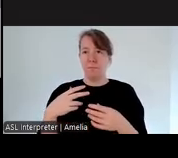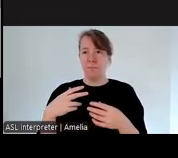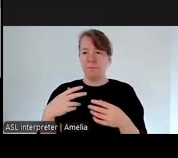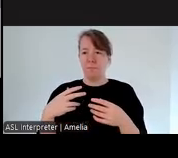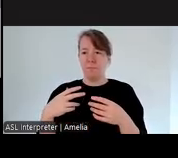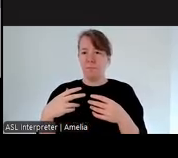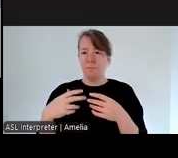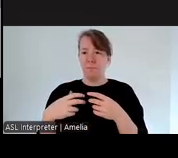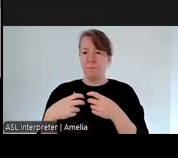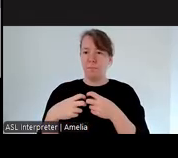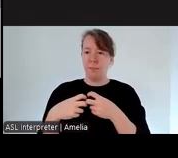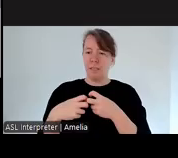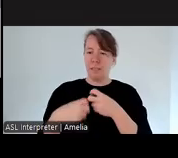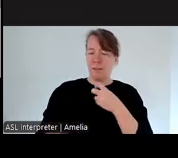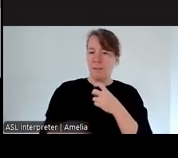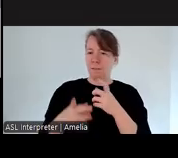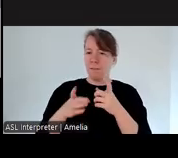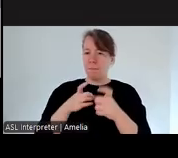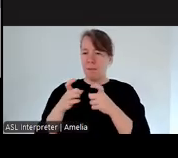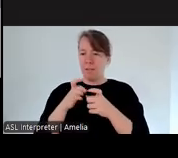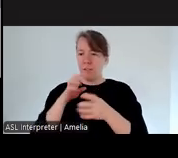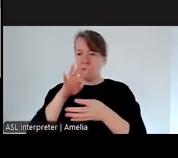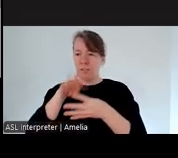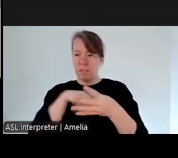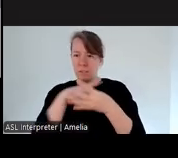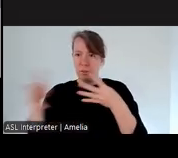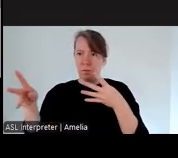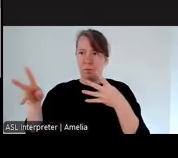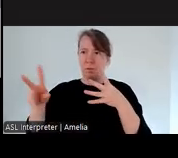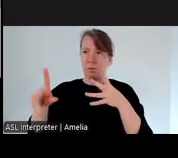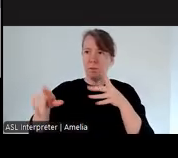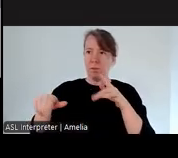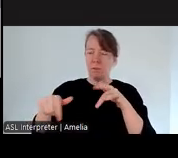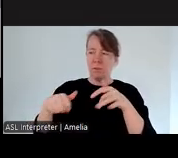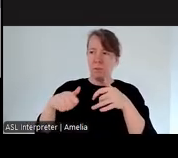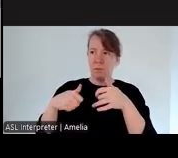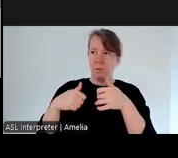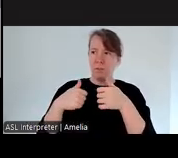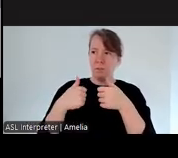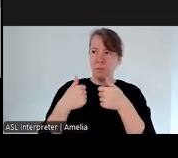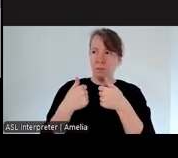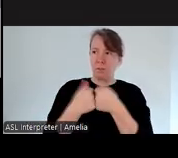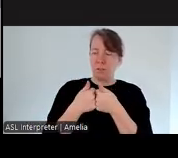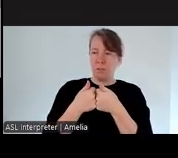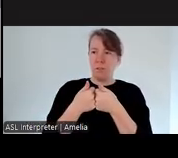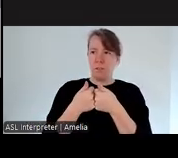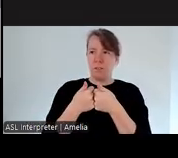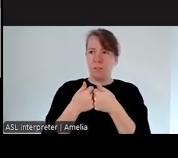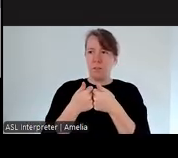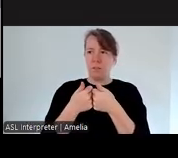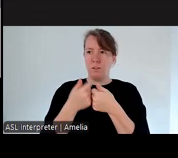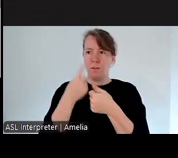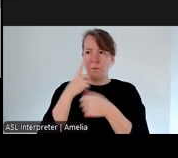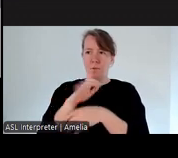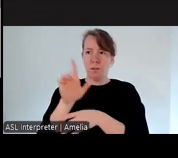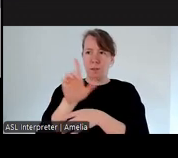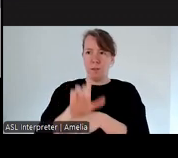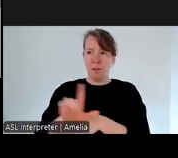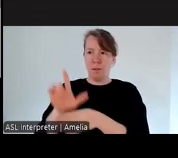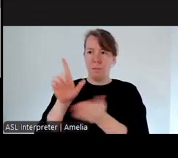I think that's sort of, like, a challenge for any sort of library publishing. I just had a bunch of other projects that came up at the same time